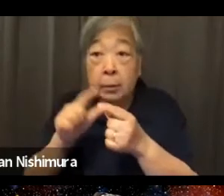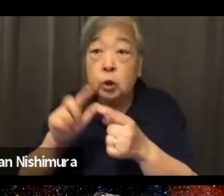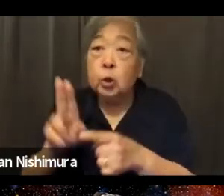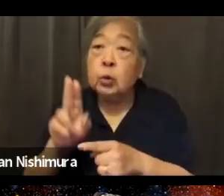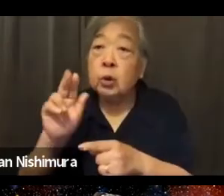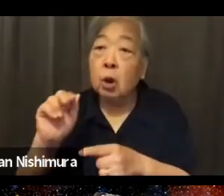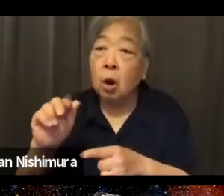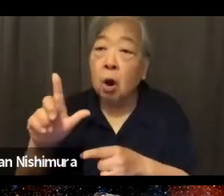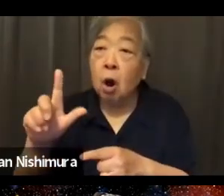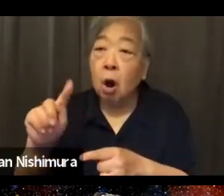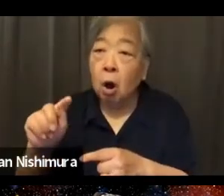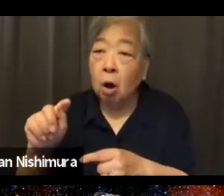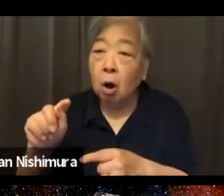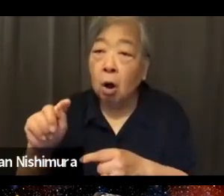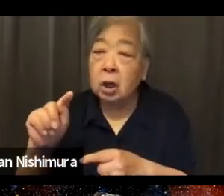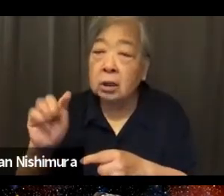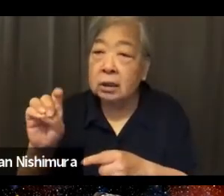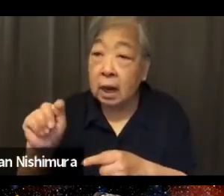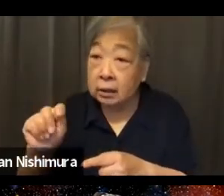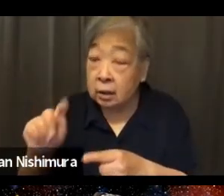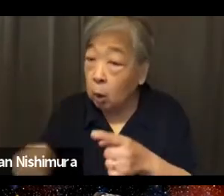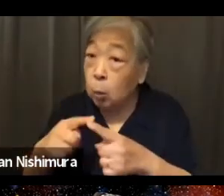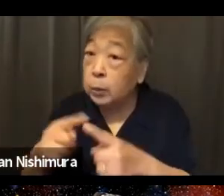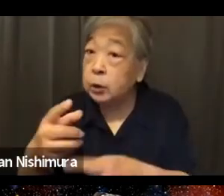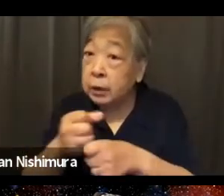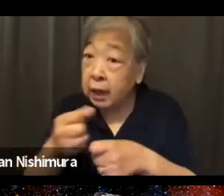When you receive these slides you should be able to hover over this image.